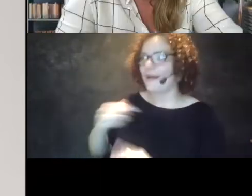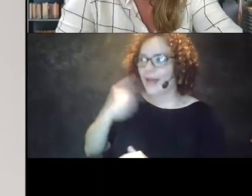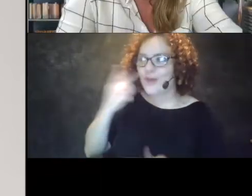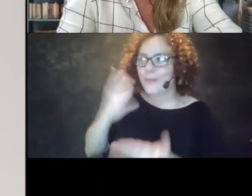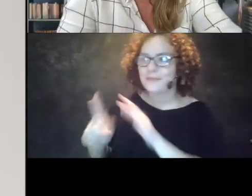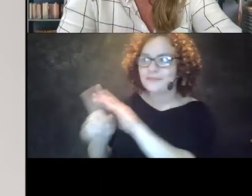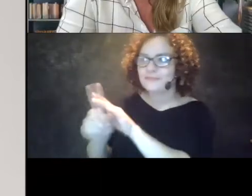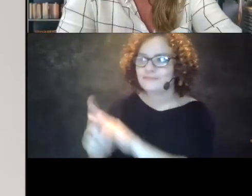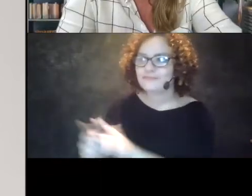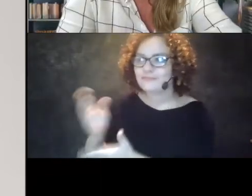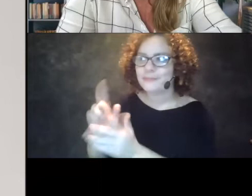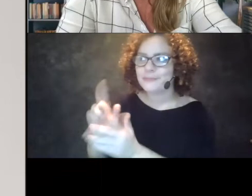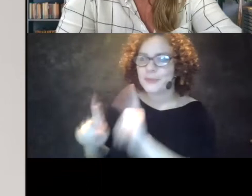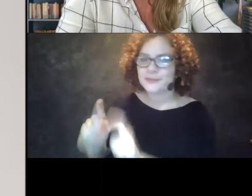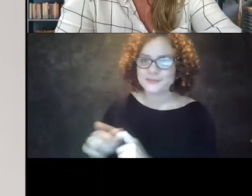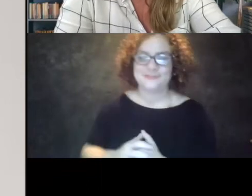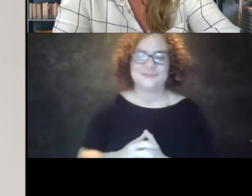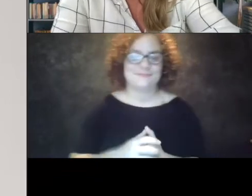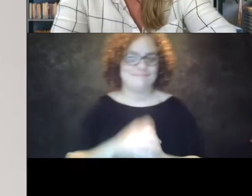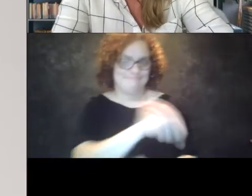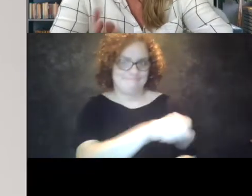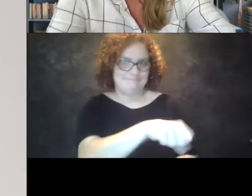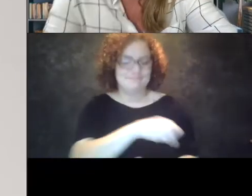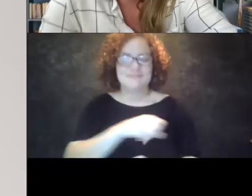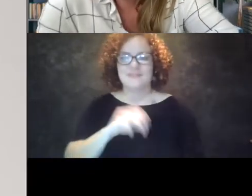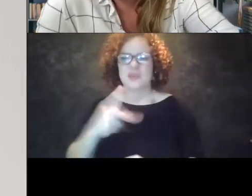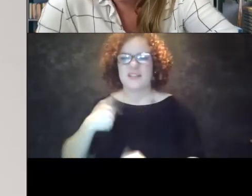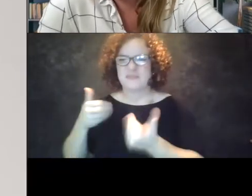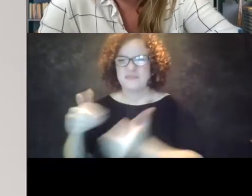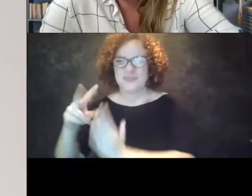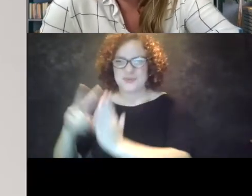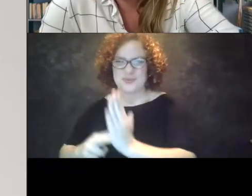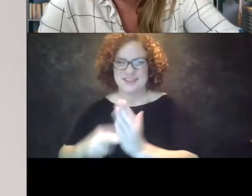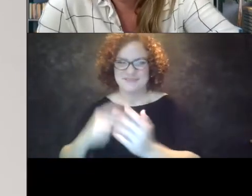Kayla Coburn: Okay, so maybe I'll read this question out loud. So you guys don't just